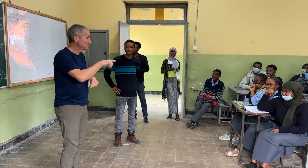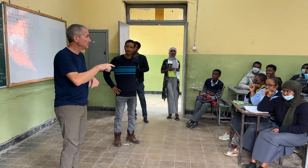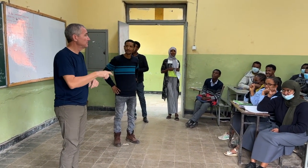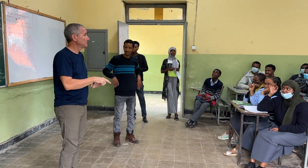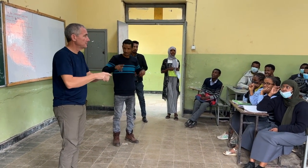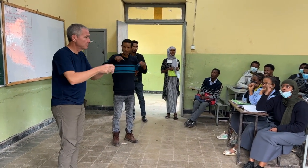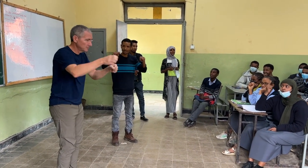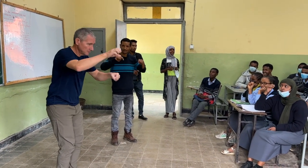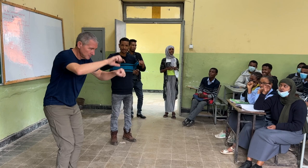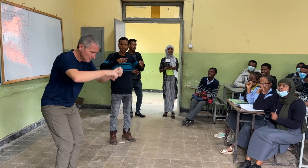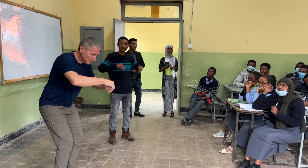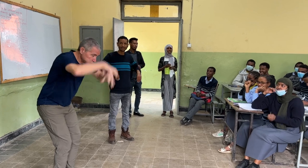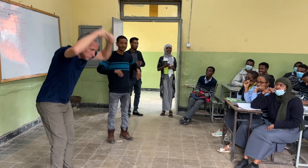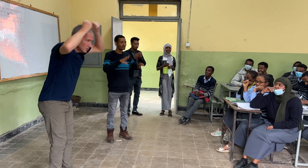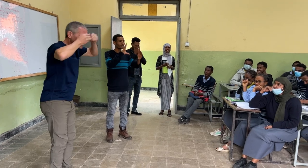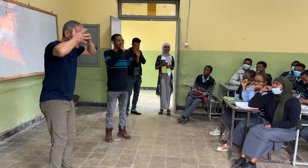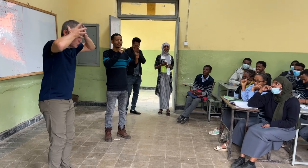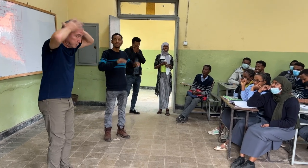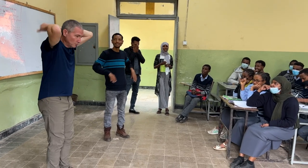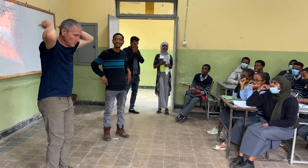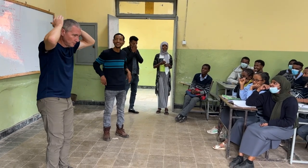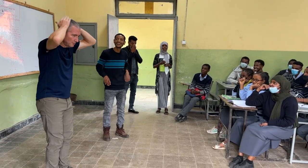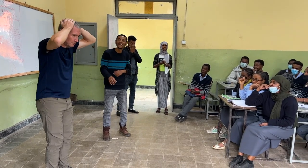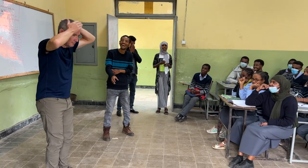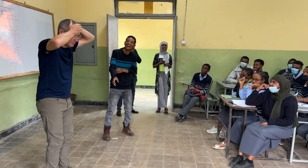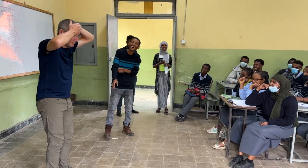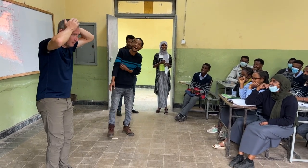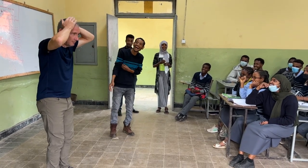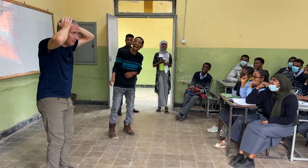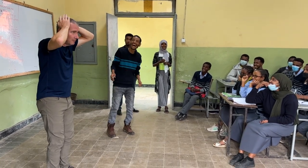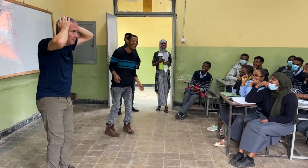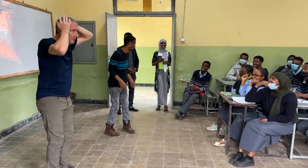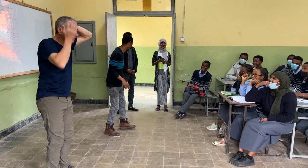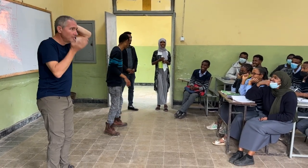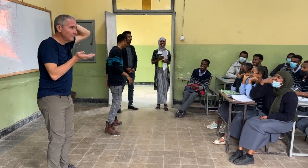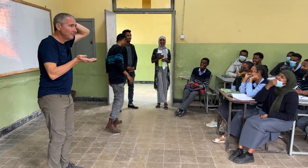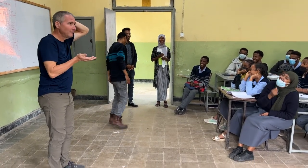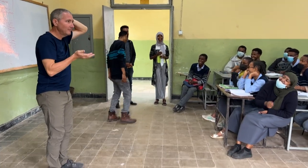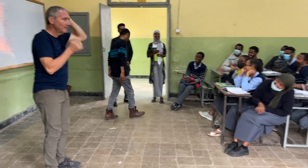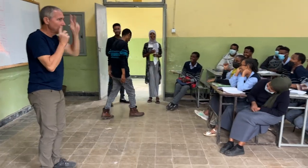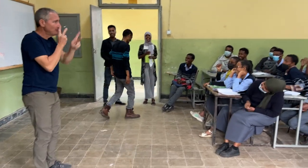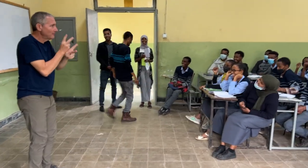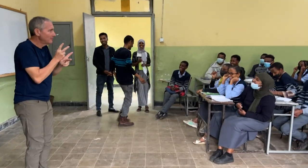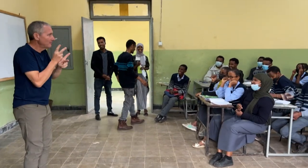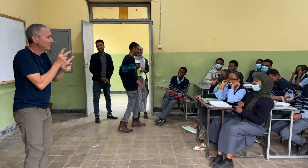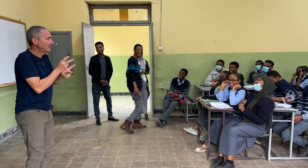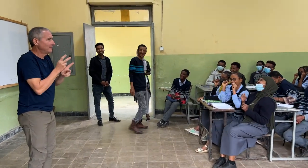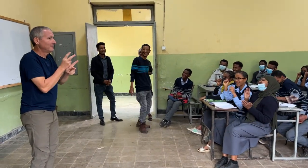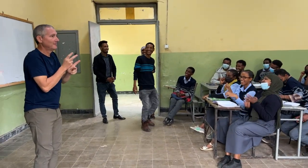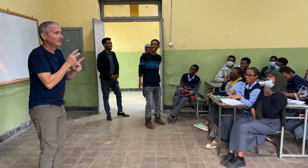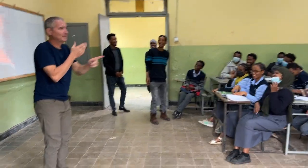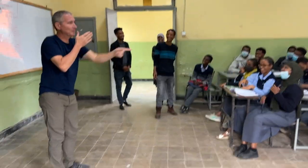Maybe make some explosives and burn your hair off? Be careful!